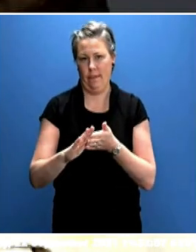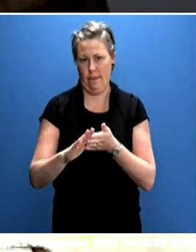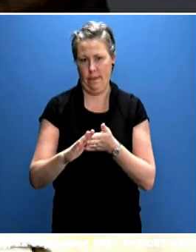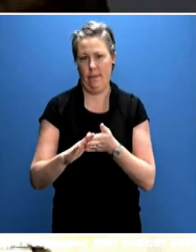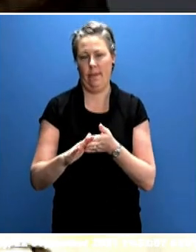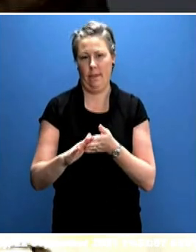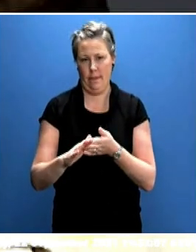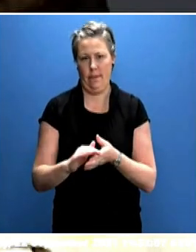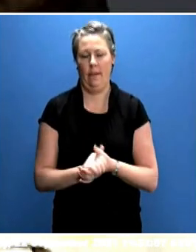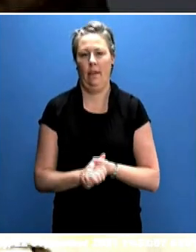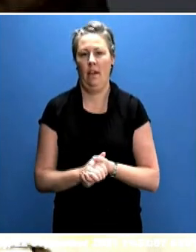They then start offending.